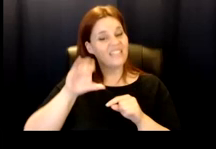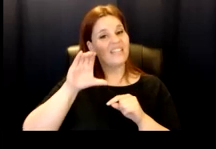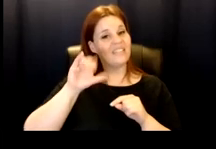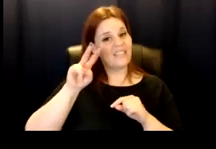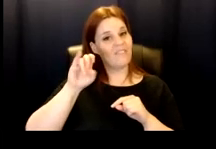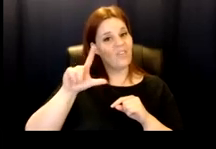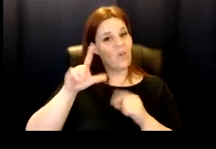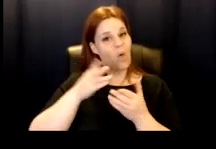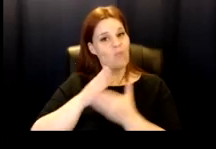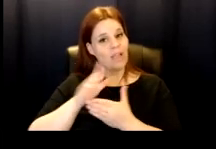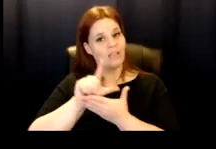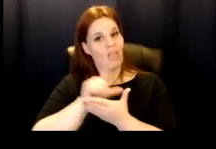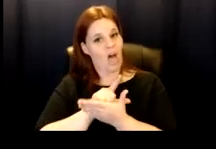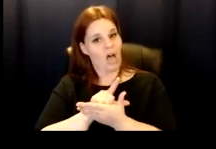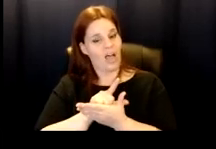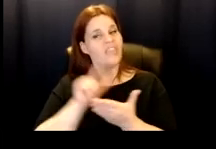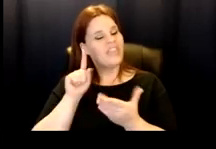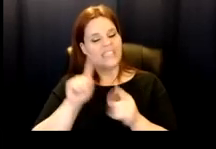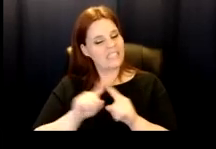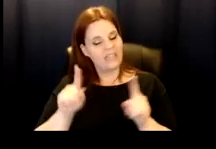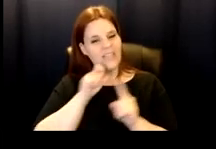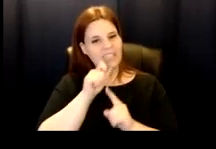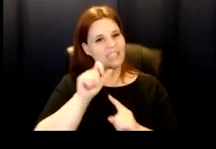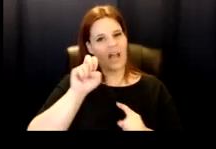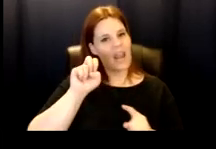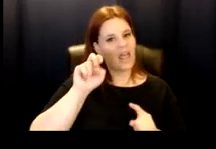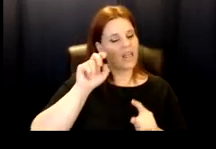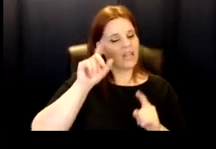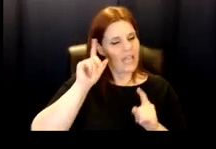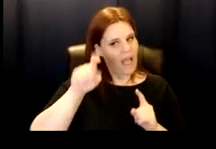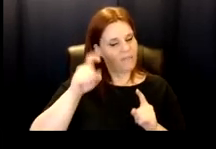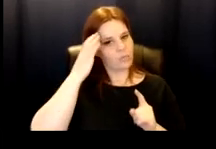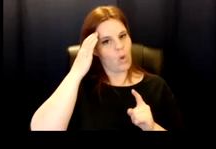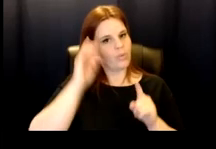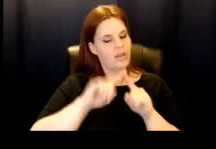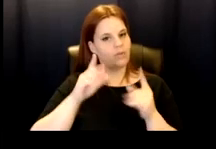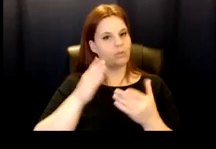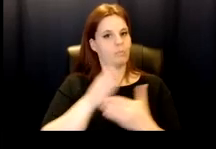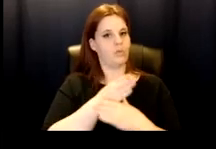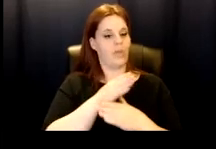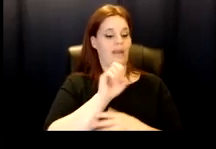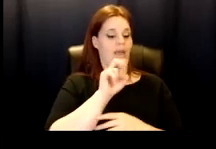entitlement and eligibility. In addition, as we have been talking about in the field